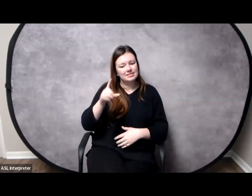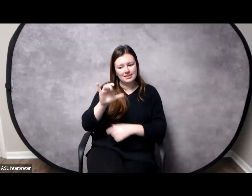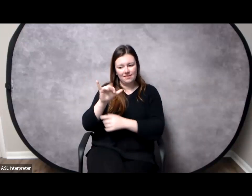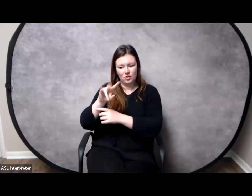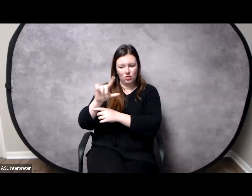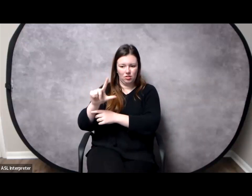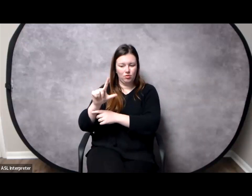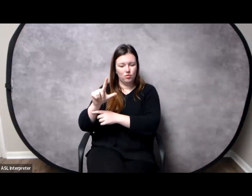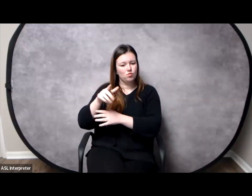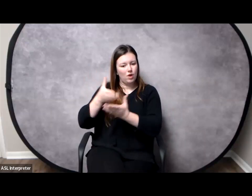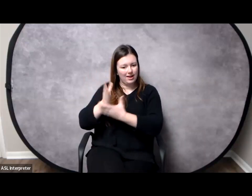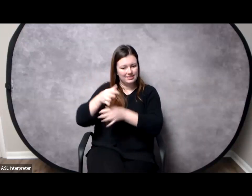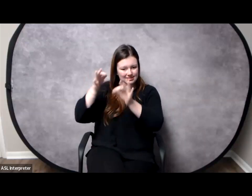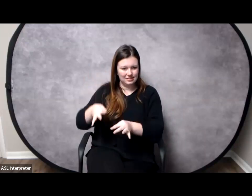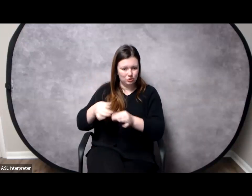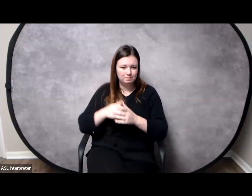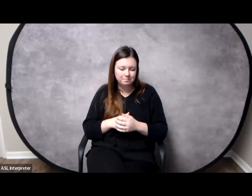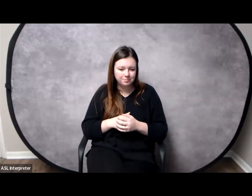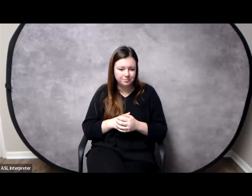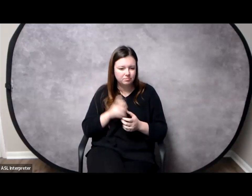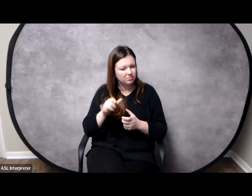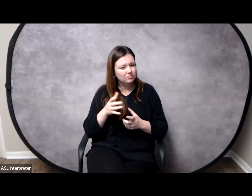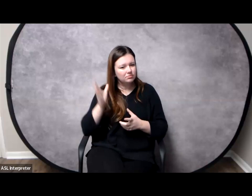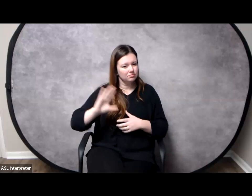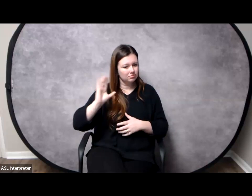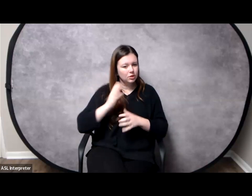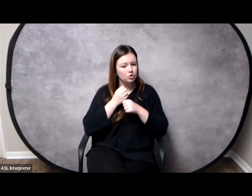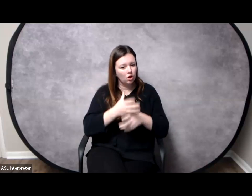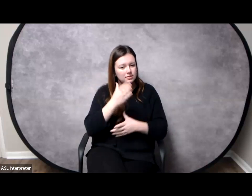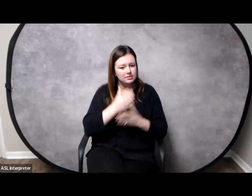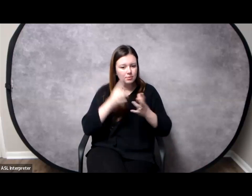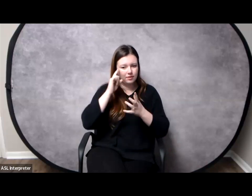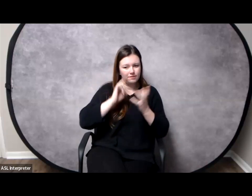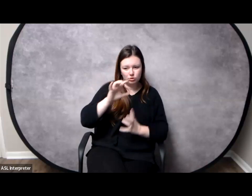And I know that's caused some confusion. We can see that from some of the comments that have come in.